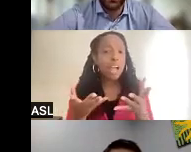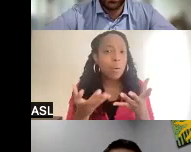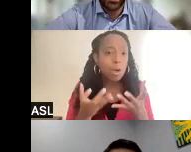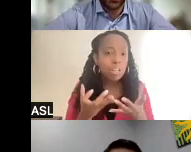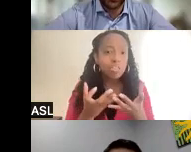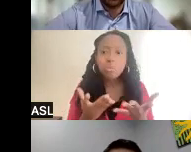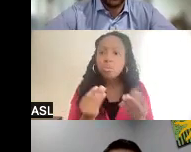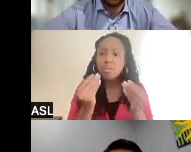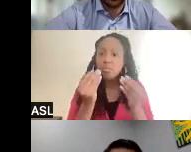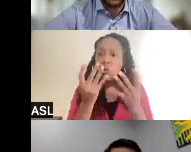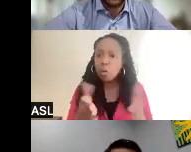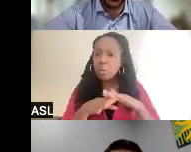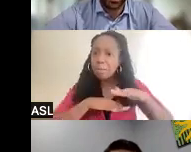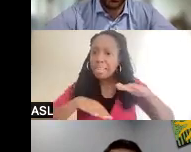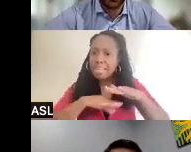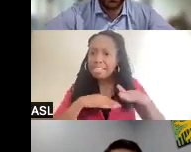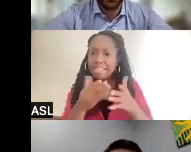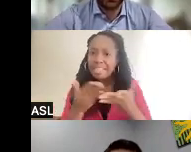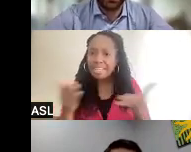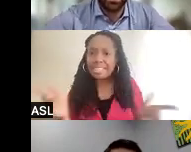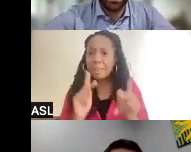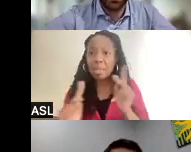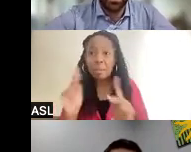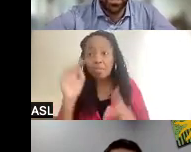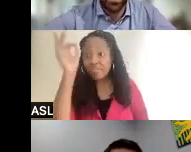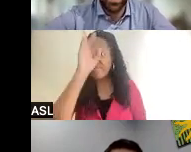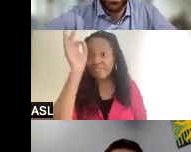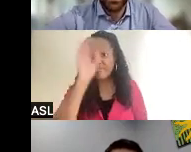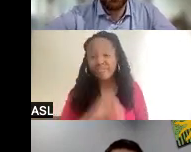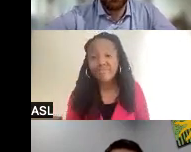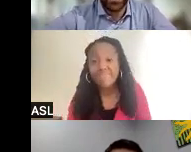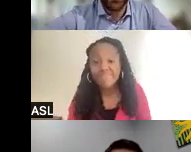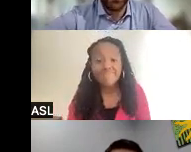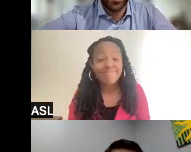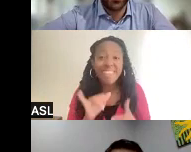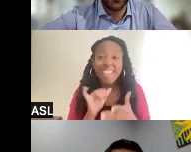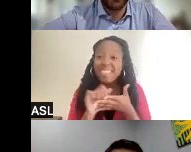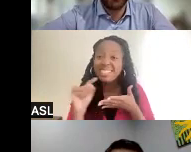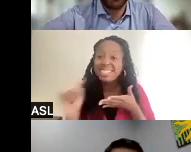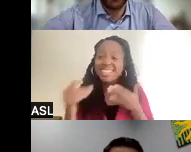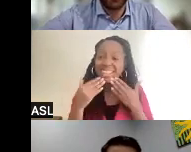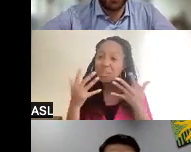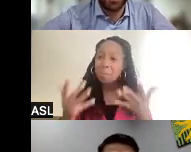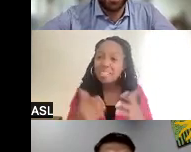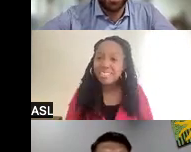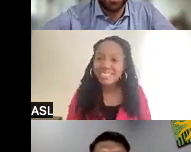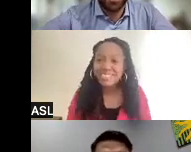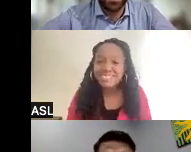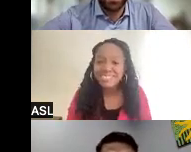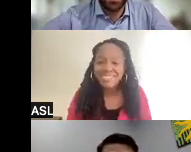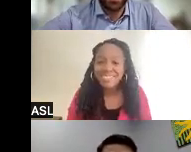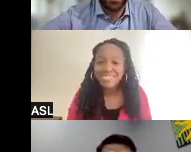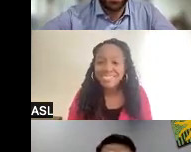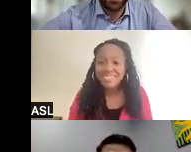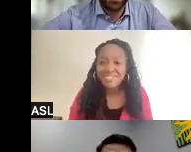information that nobody's normally hearing and that's it thank you so much thank you Craig and